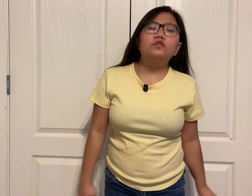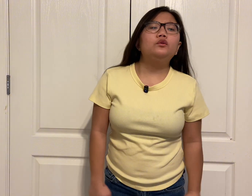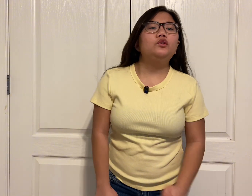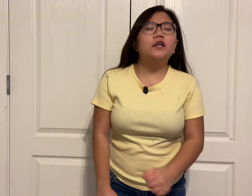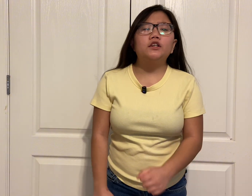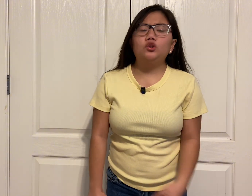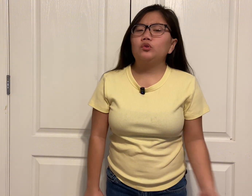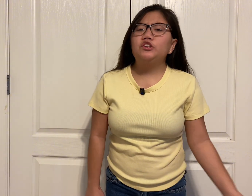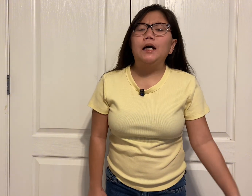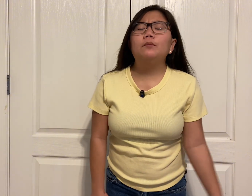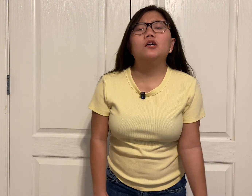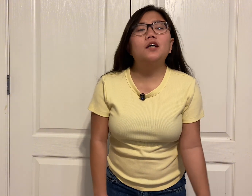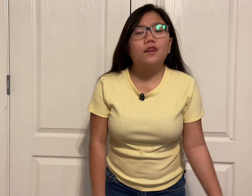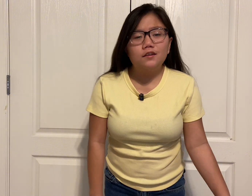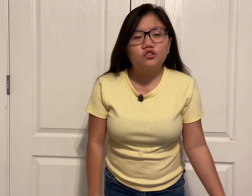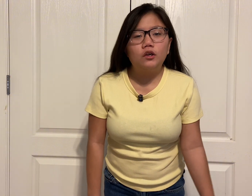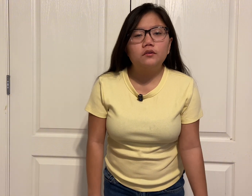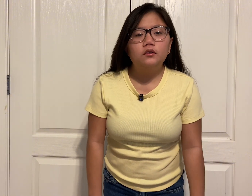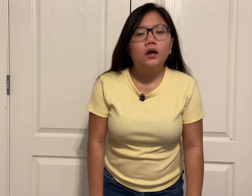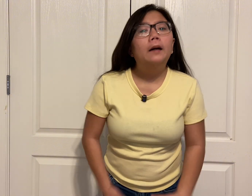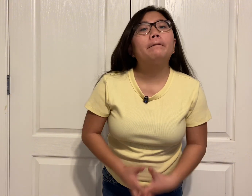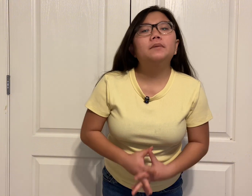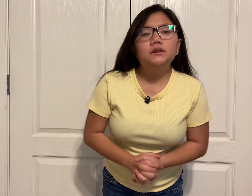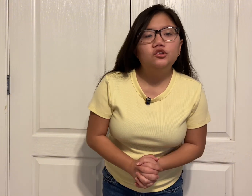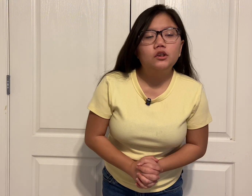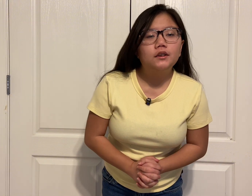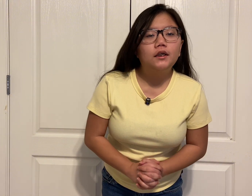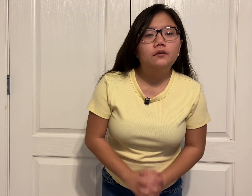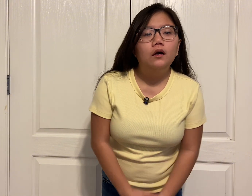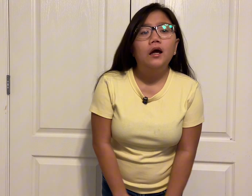or if you check the Shorts tab on this channel please check it out.